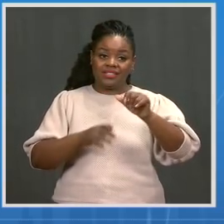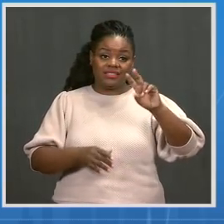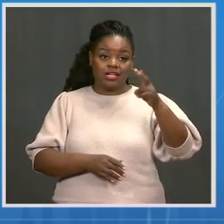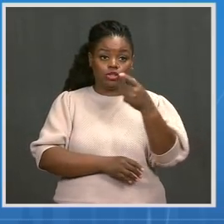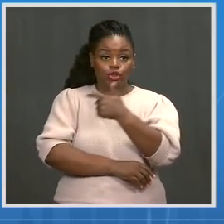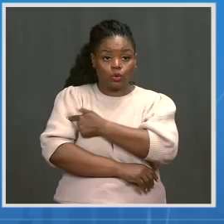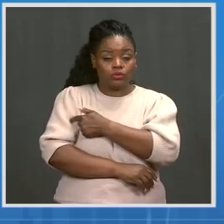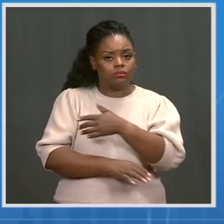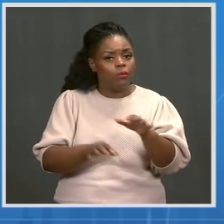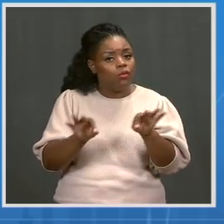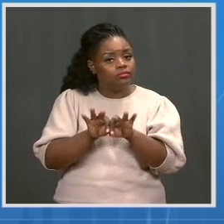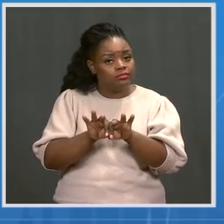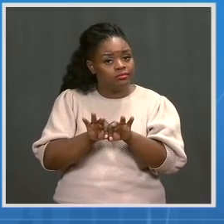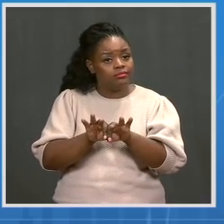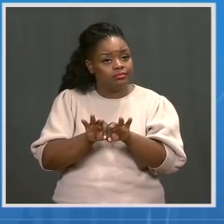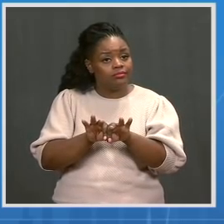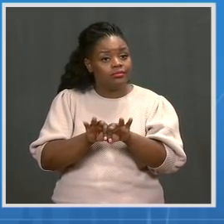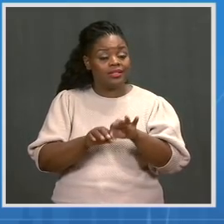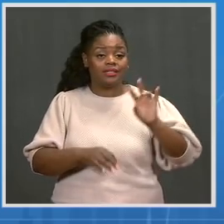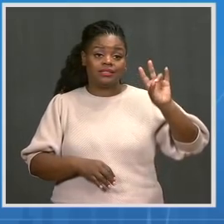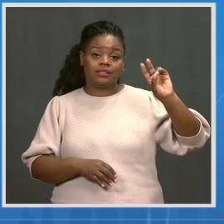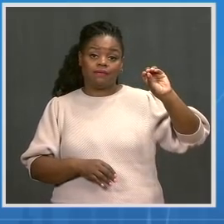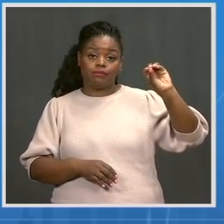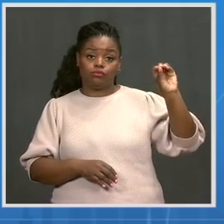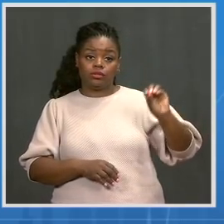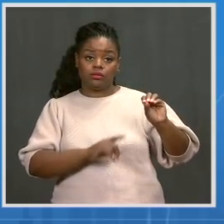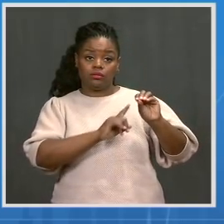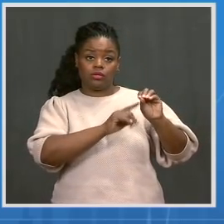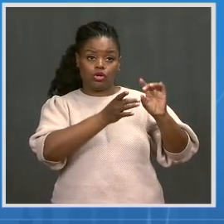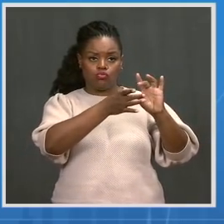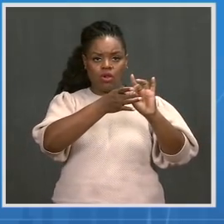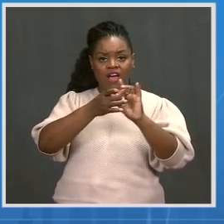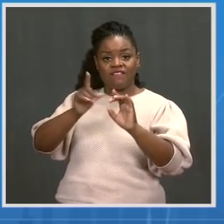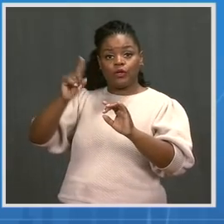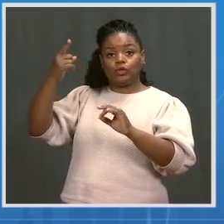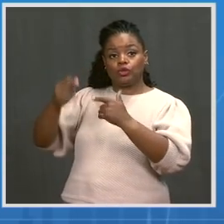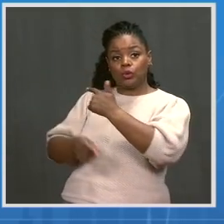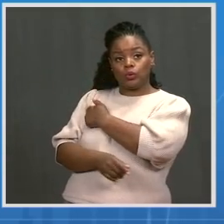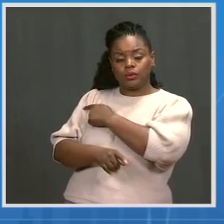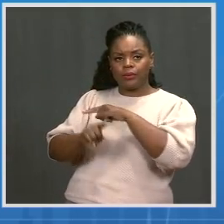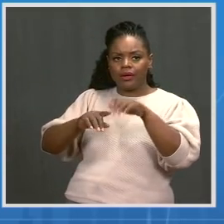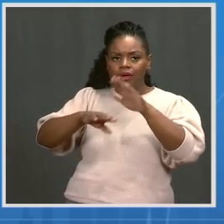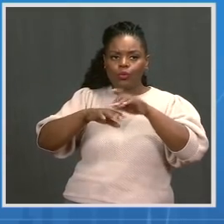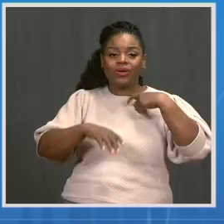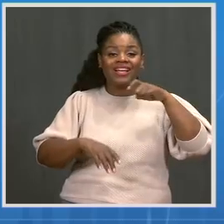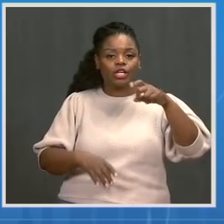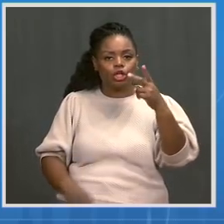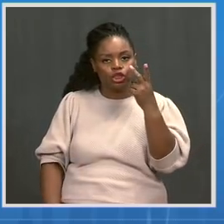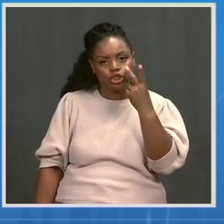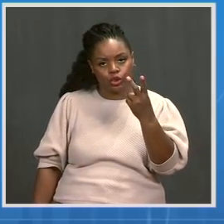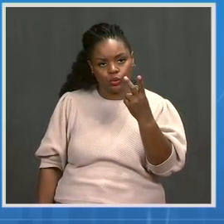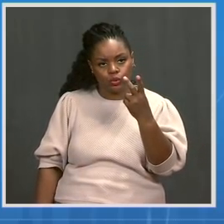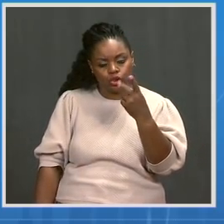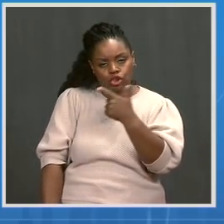but we also want people to get the second dose for their two-dose vaccines. Mr. Zients: One more question.